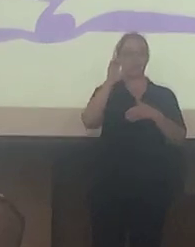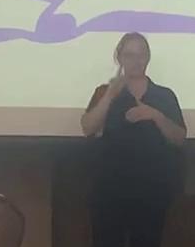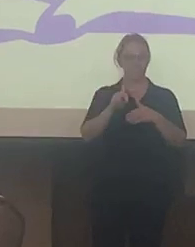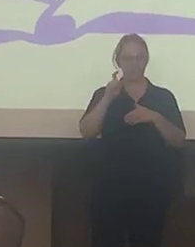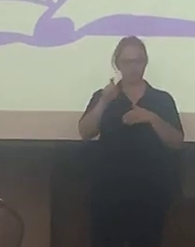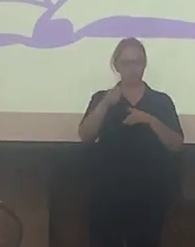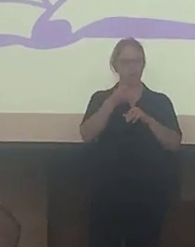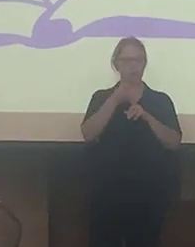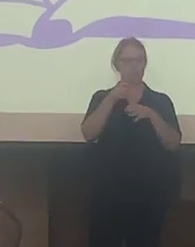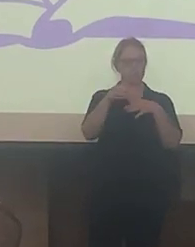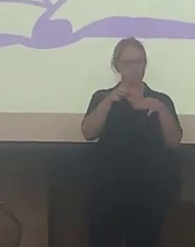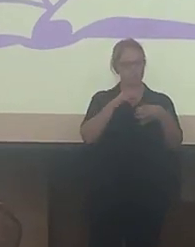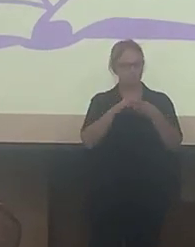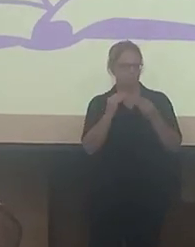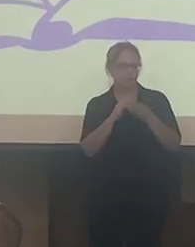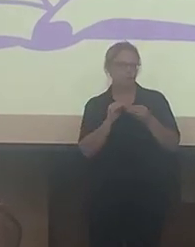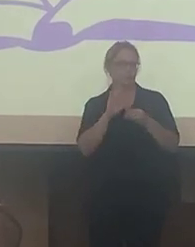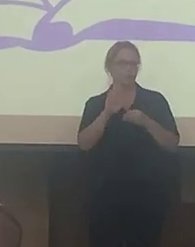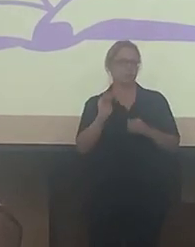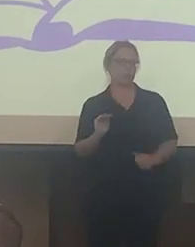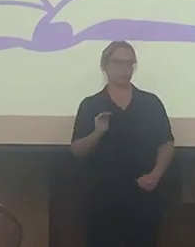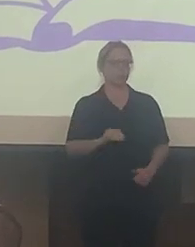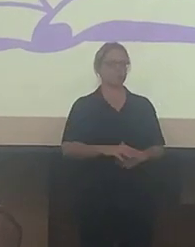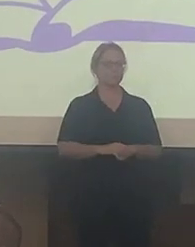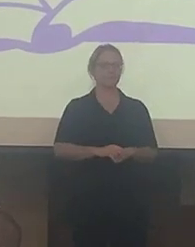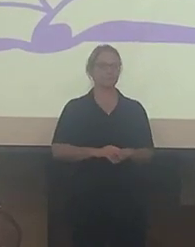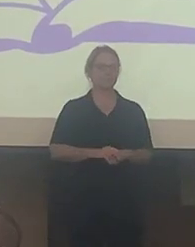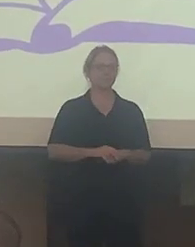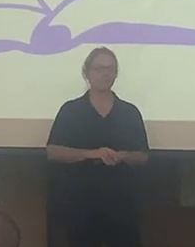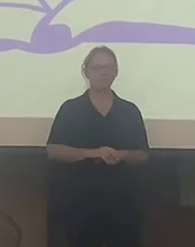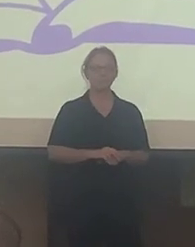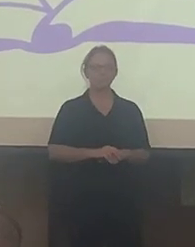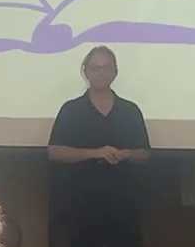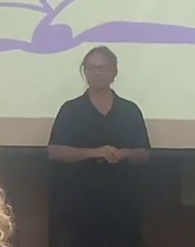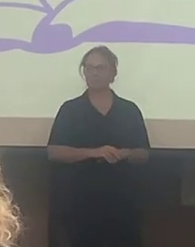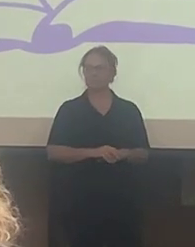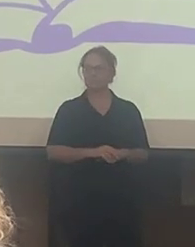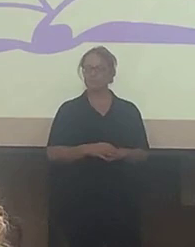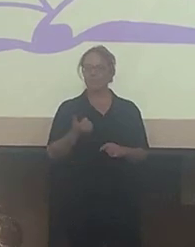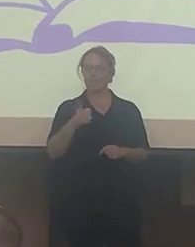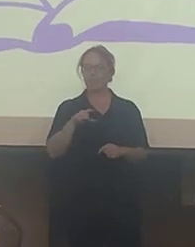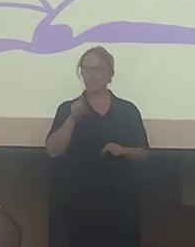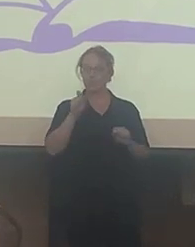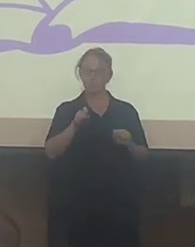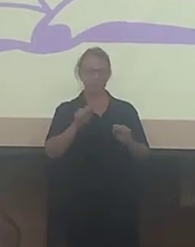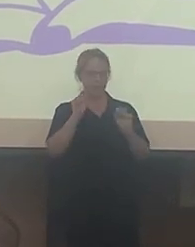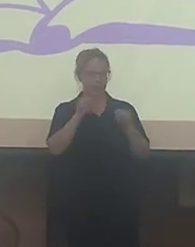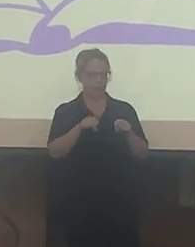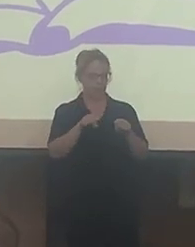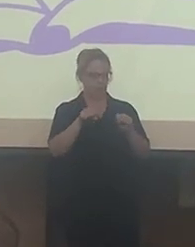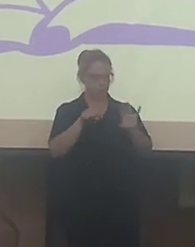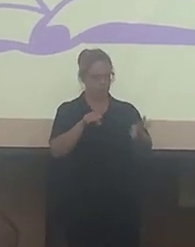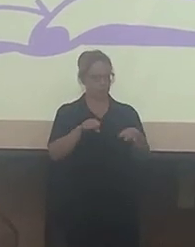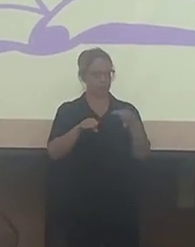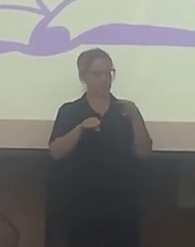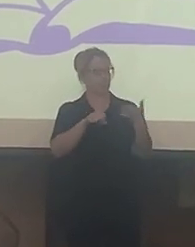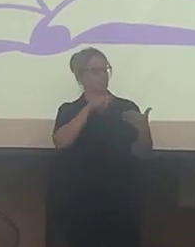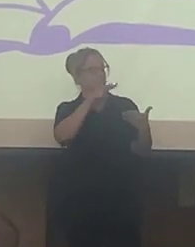child anybody should be able to pick up that iep including you and be able to read